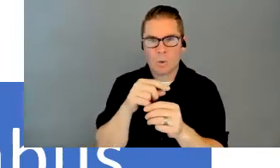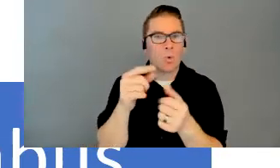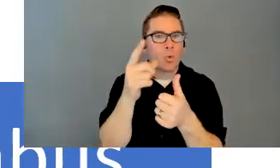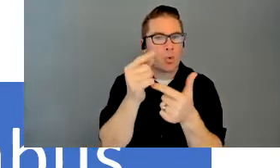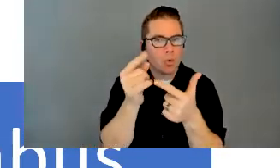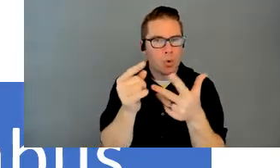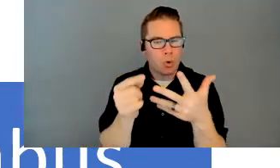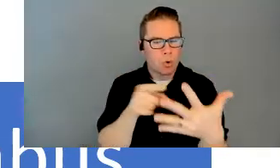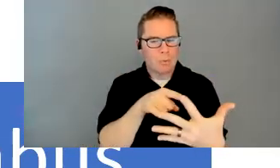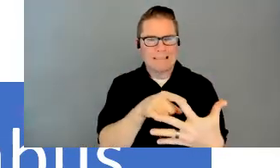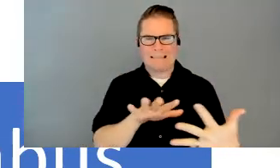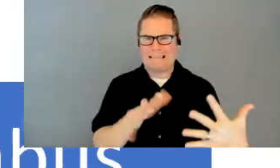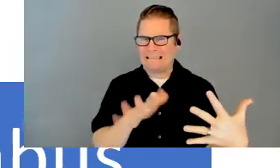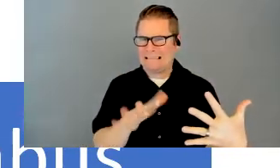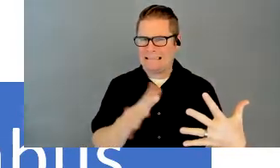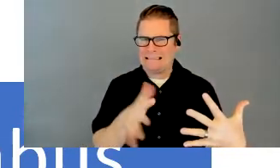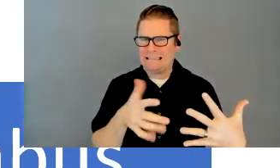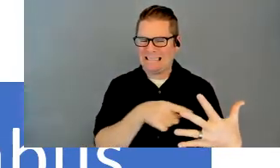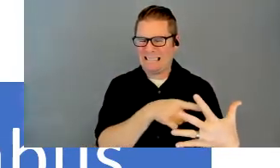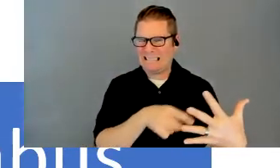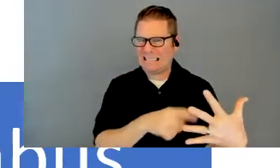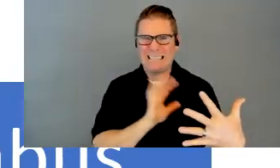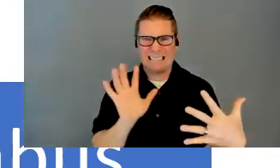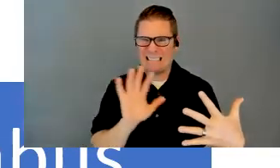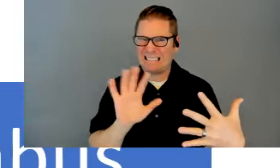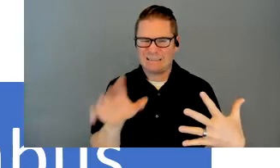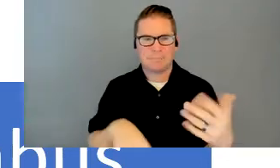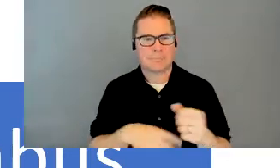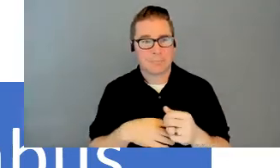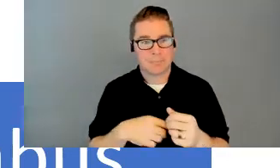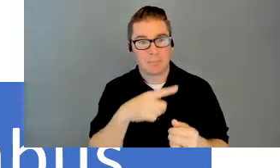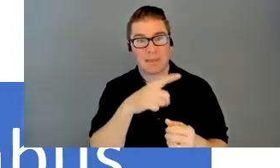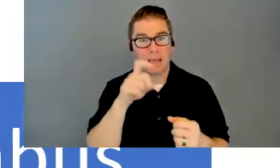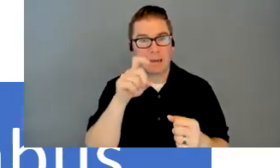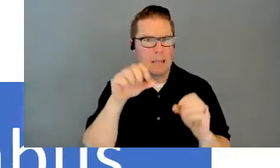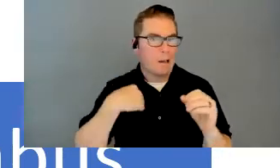to come up with a longer list than this, but this is what I came up with for today.